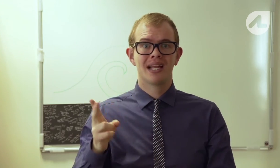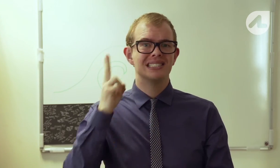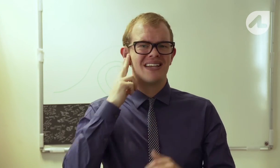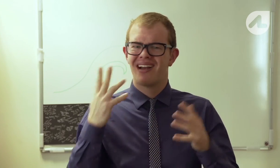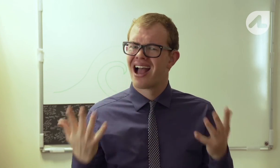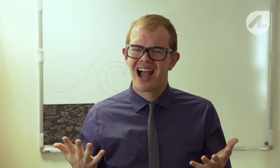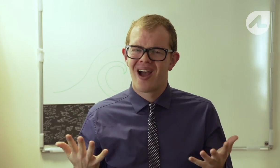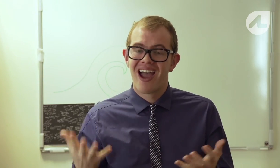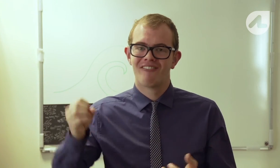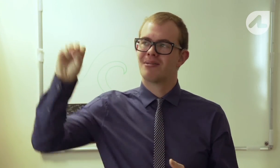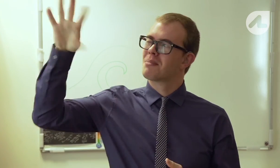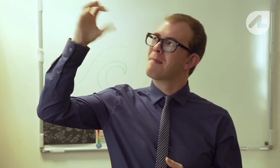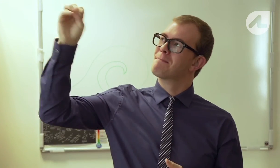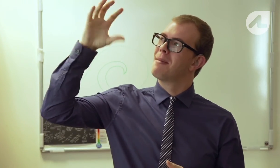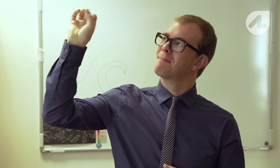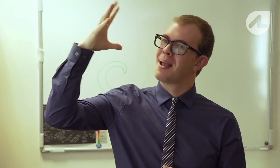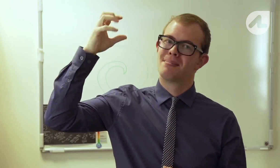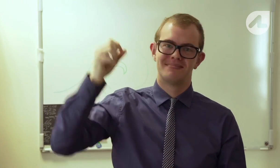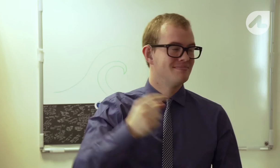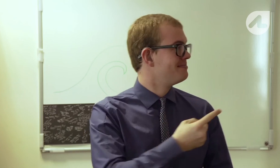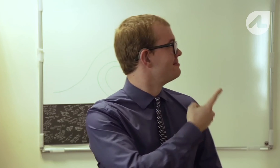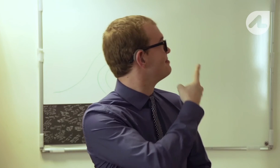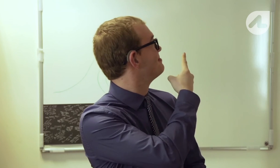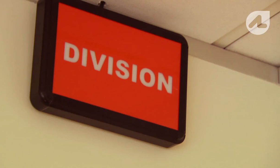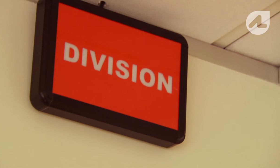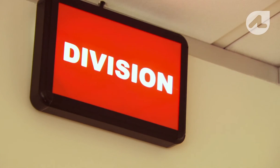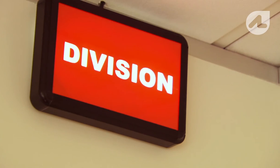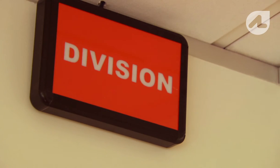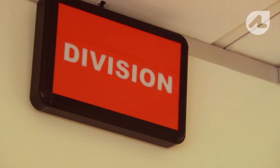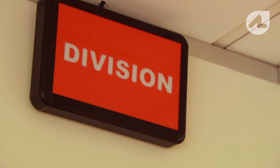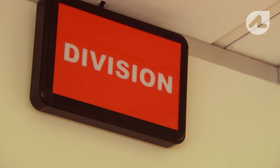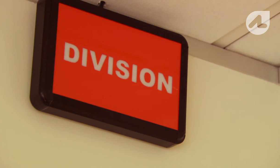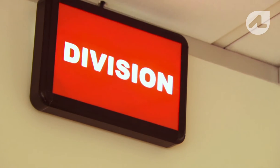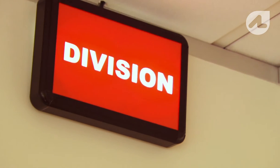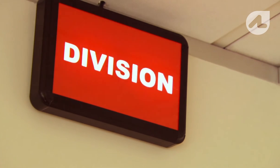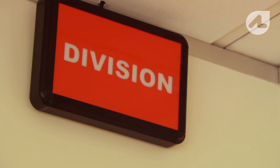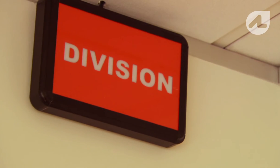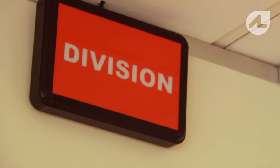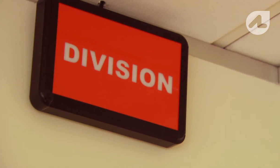But there is a flashing light to alert anyone who's deaf [Bell chimes]